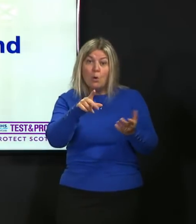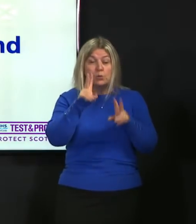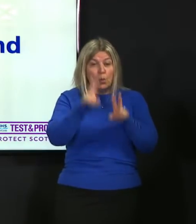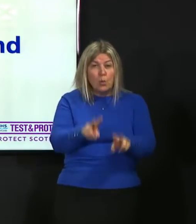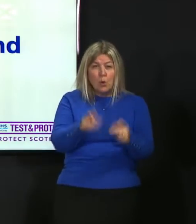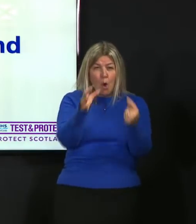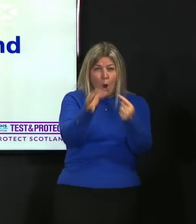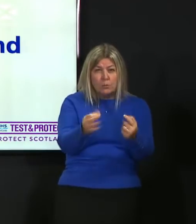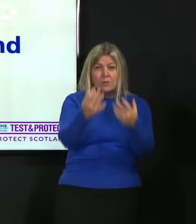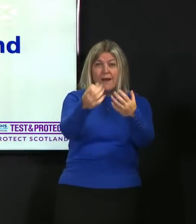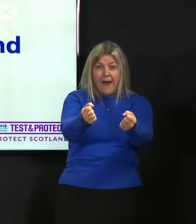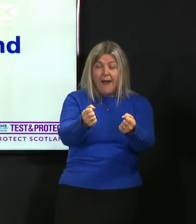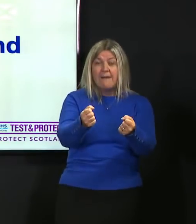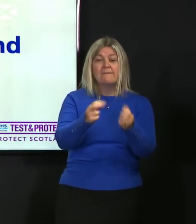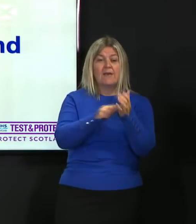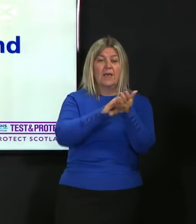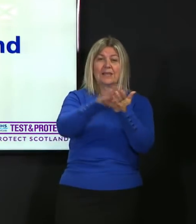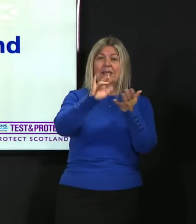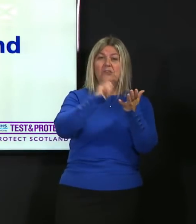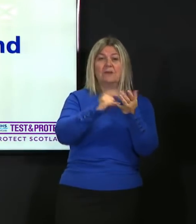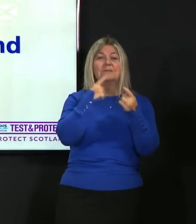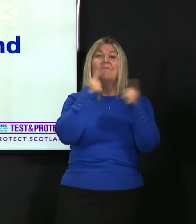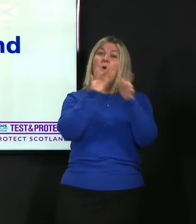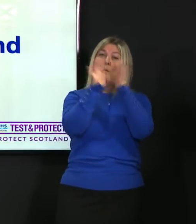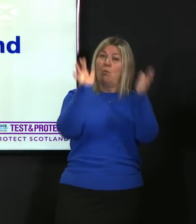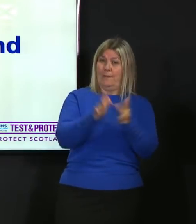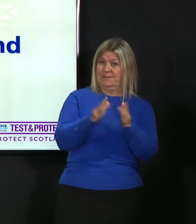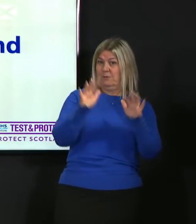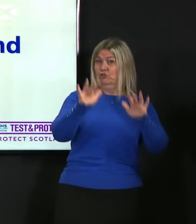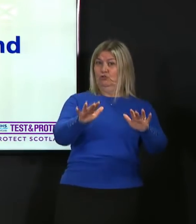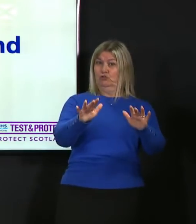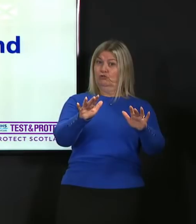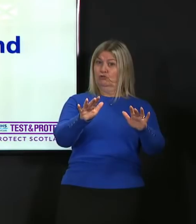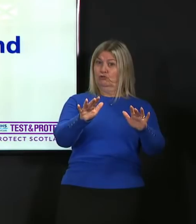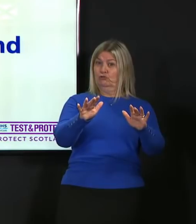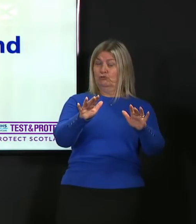then NHS Inform is an ideal option which is always there. It's updated frequently